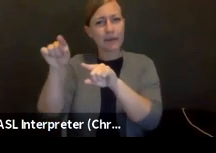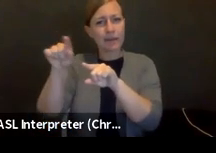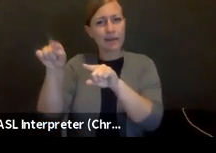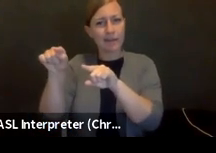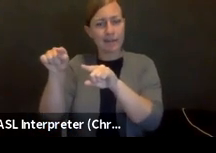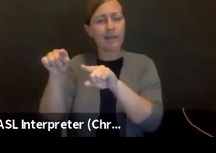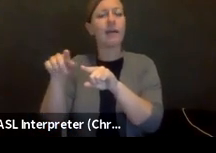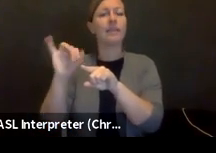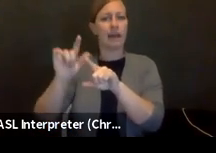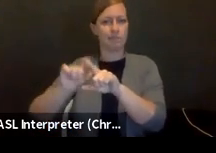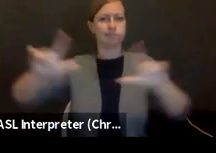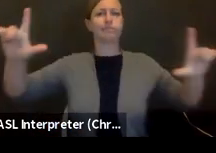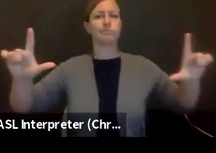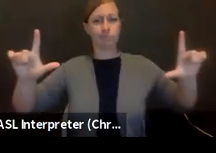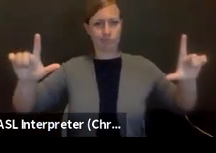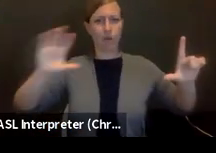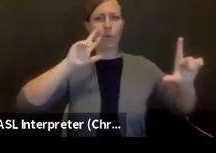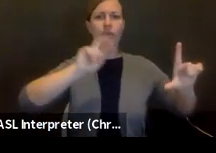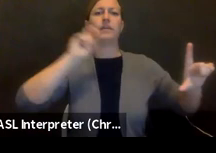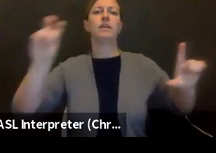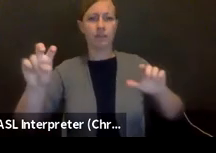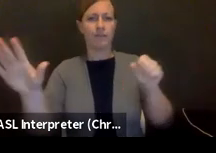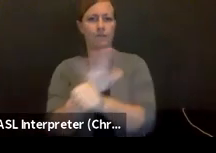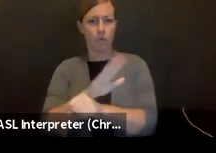ESD 189 - Amy Colburn: This will pop them into the actual website itself. So if there is a need